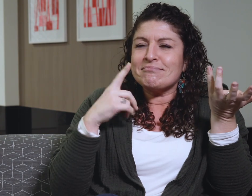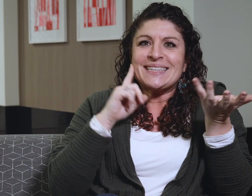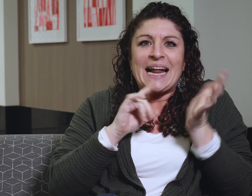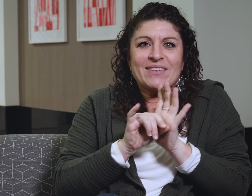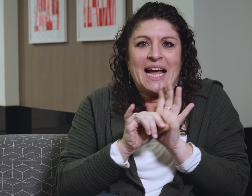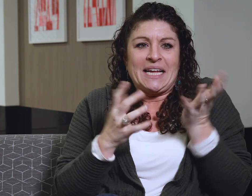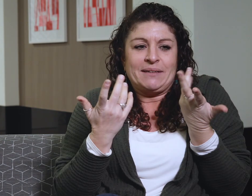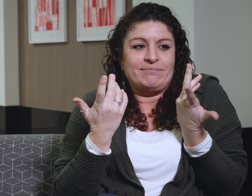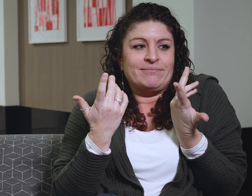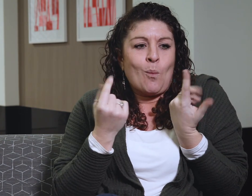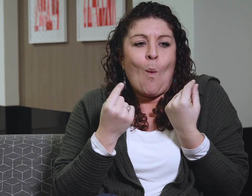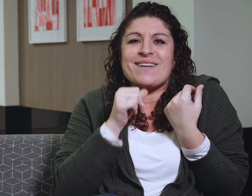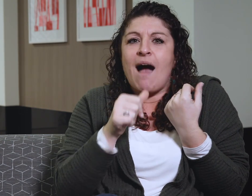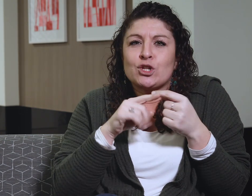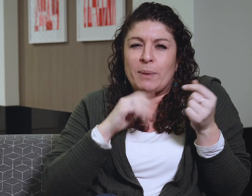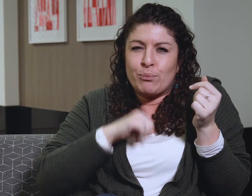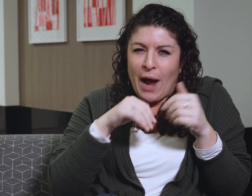what’s not to be proud of my deaf identity?